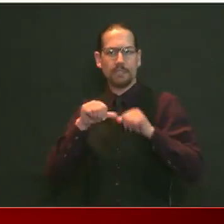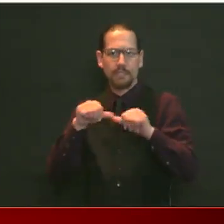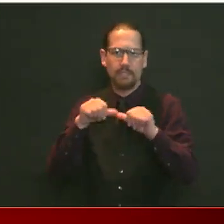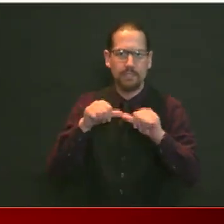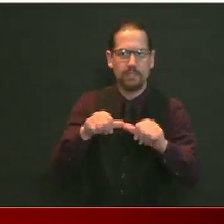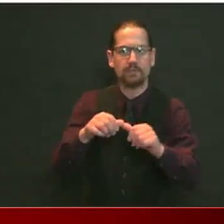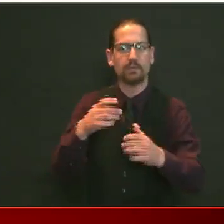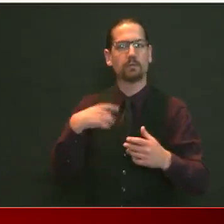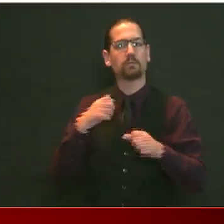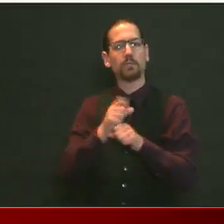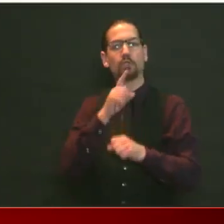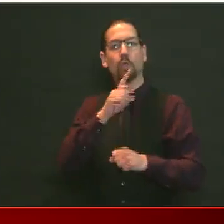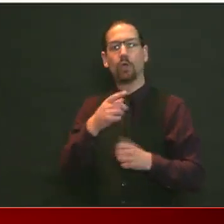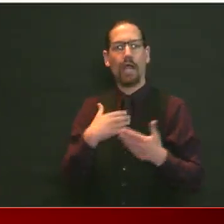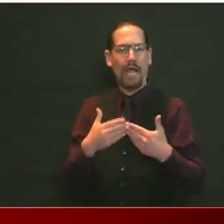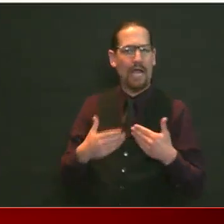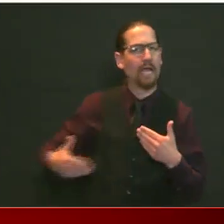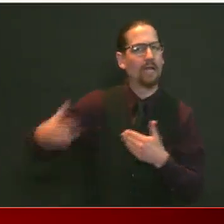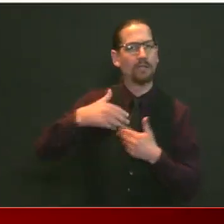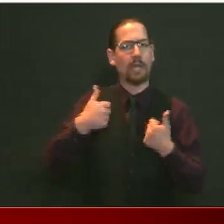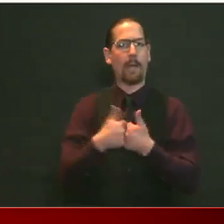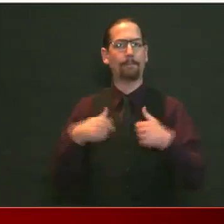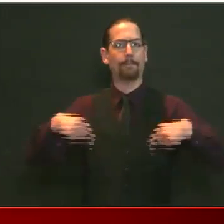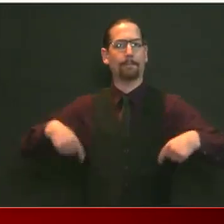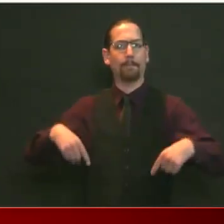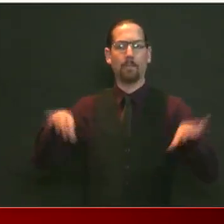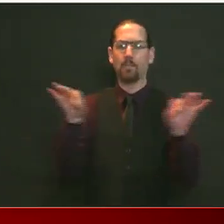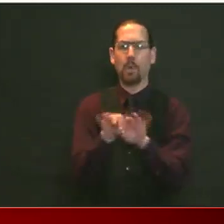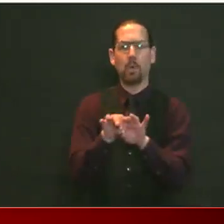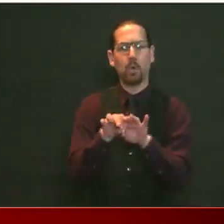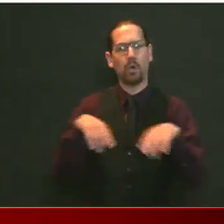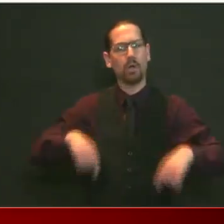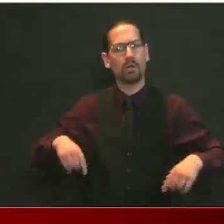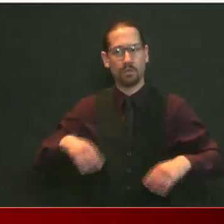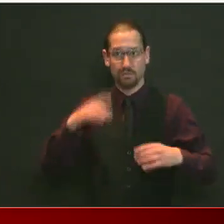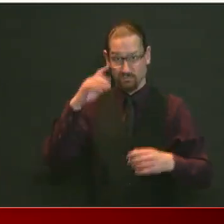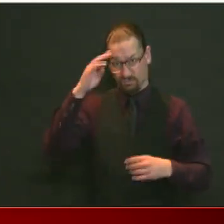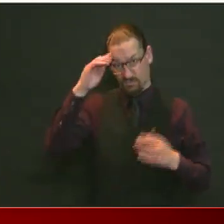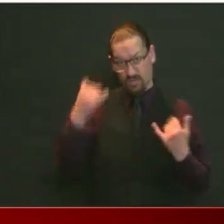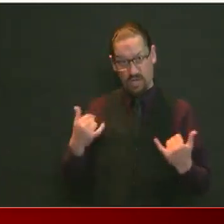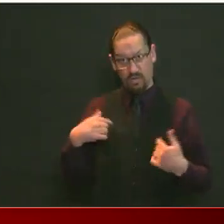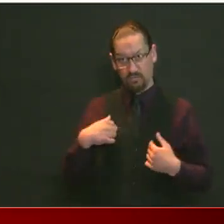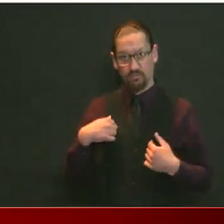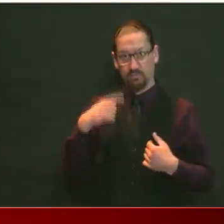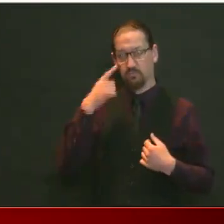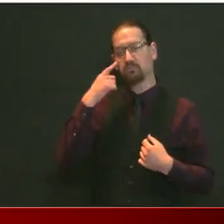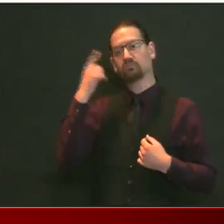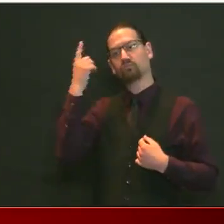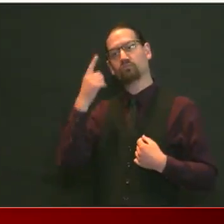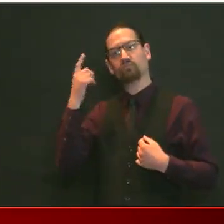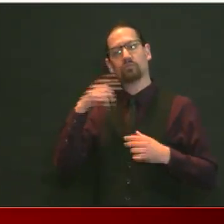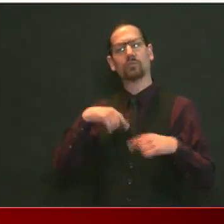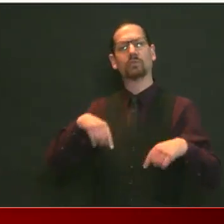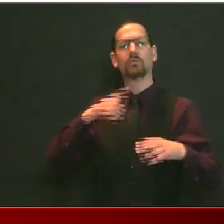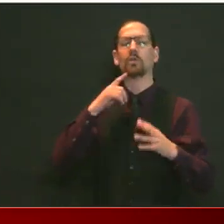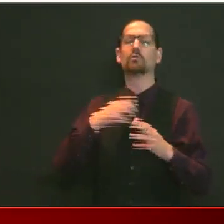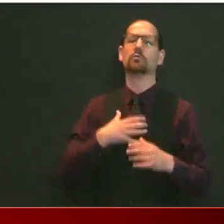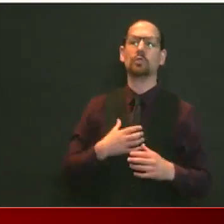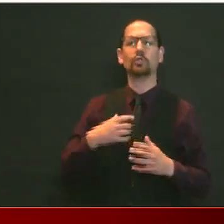VIRUS AND IT NEVER REALLY OVERTOOK US. HAVING SAID THAT, LOOK, IF I KNEW THEN WHAT I KNOW NOW, I